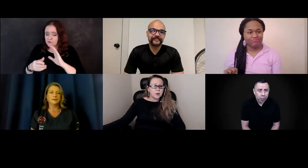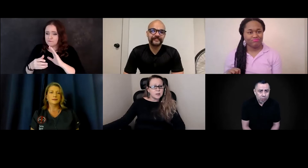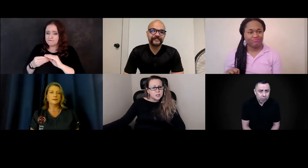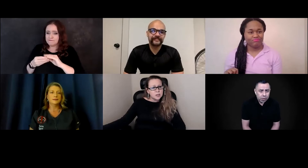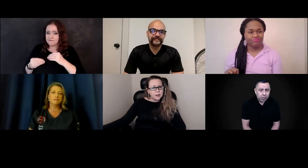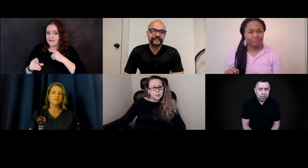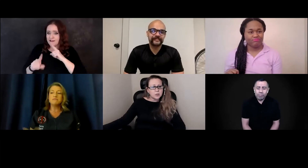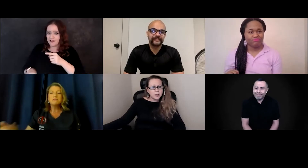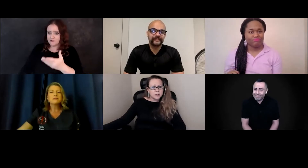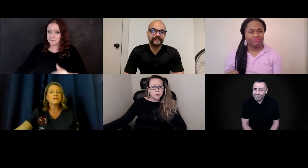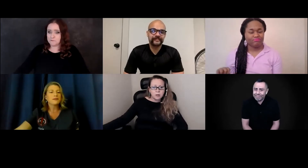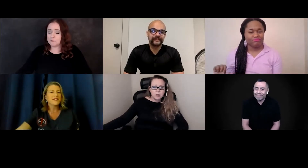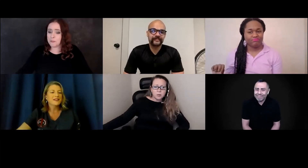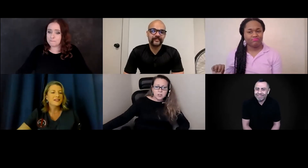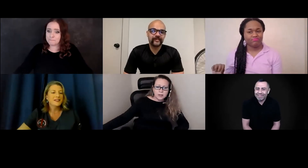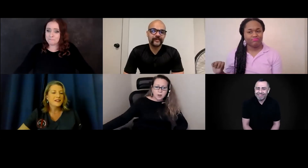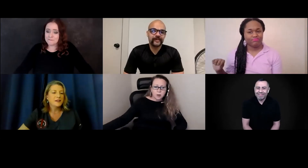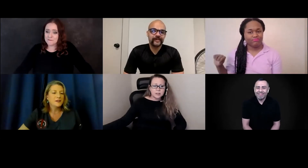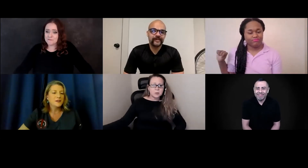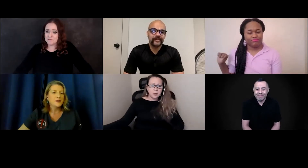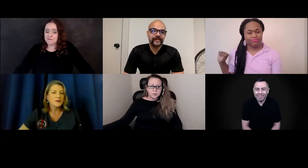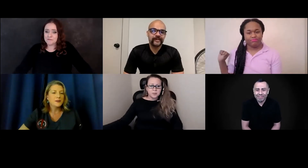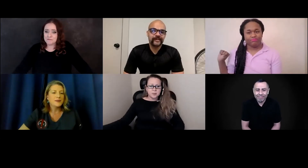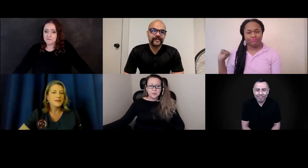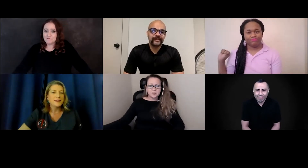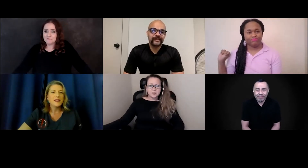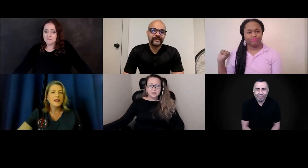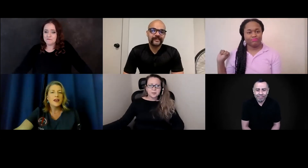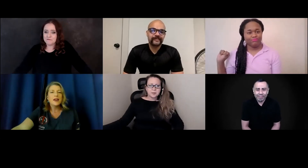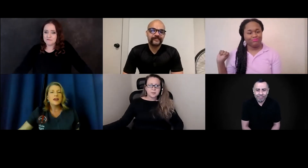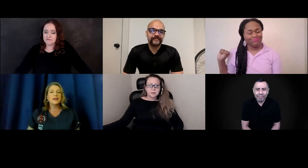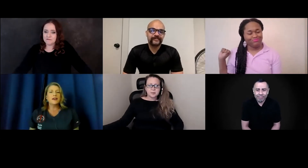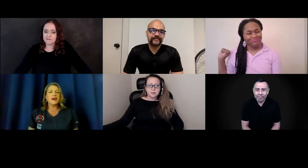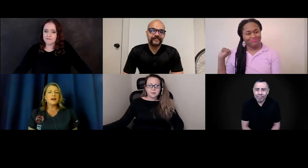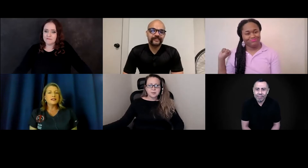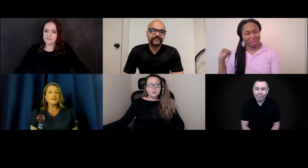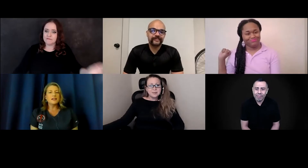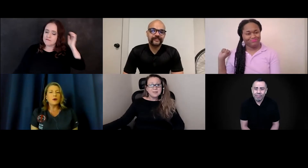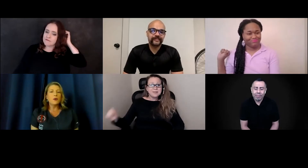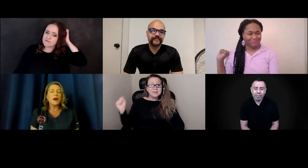Alicia, did I notice your hand as well, would you like to comment as well? Alicia Booth: Yes.